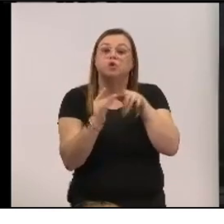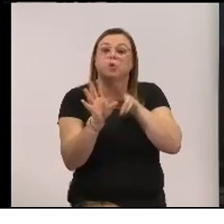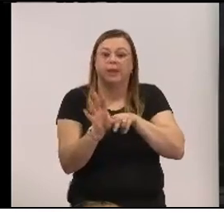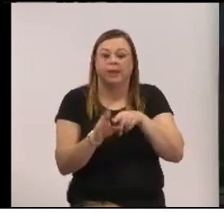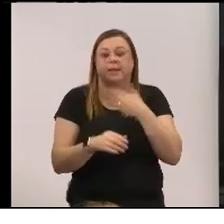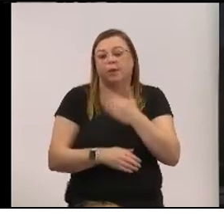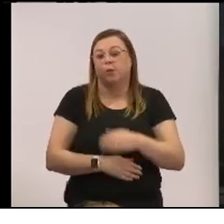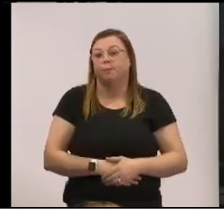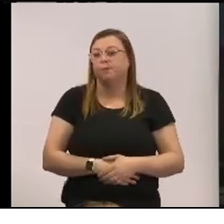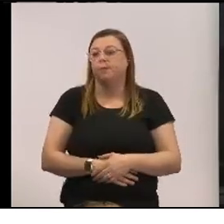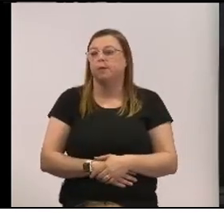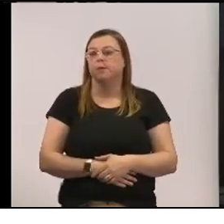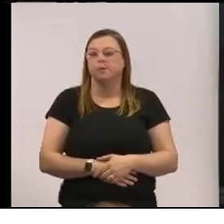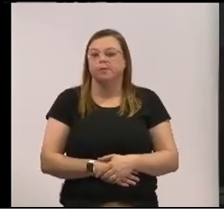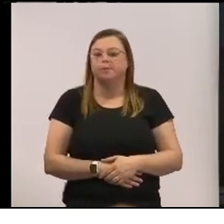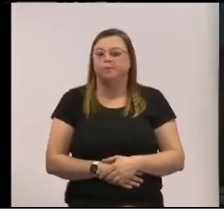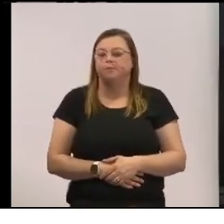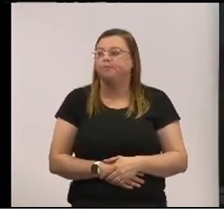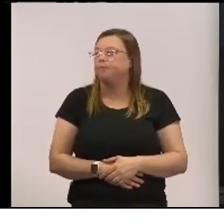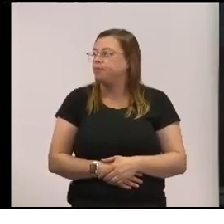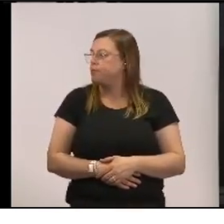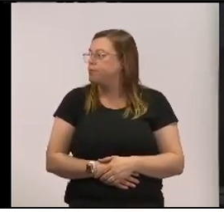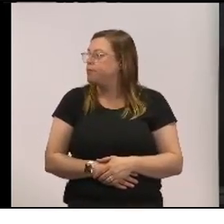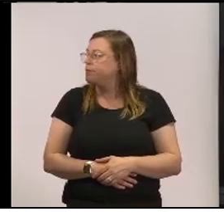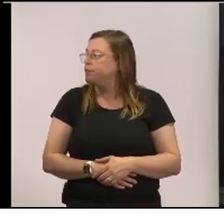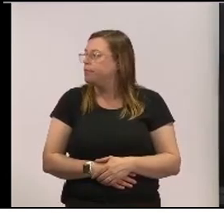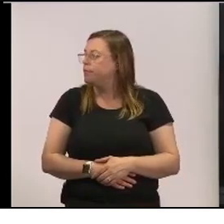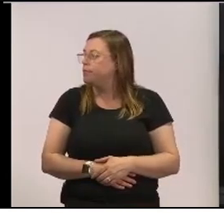Thank you. VAYIA: Thank you very much.